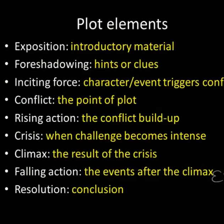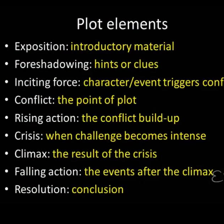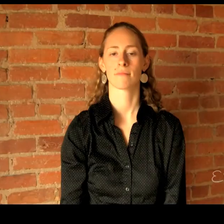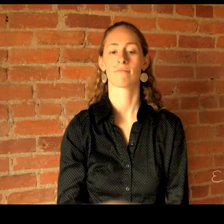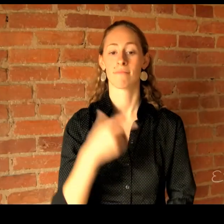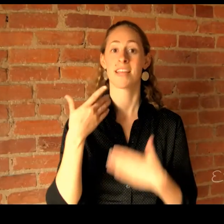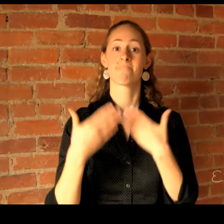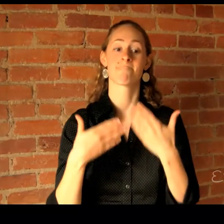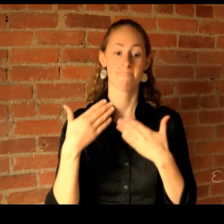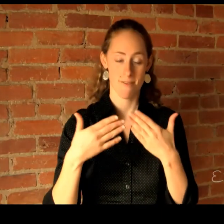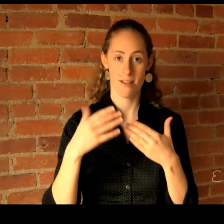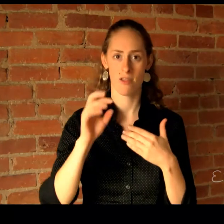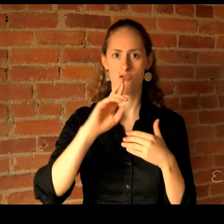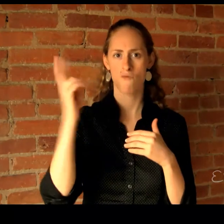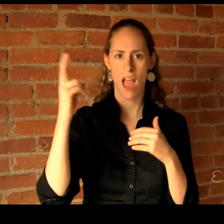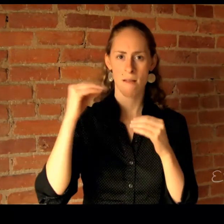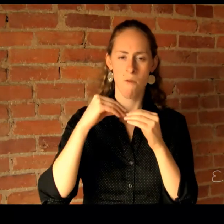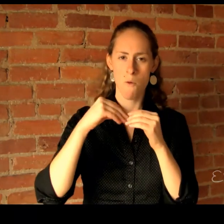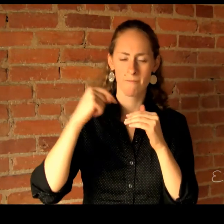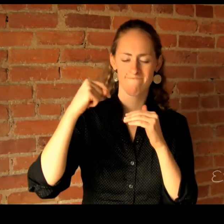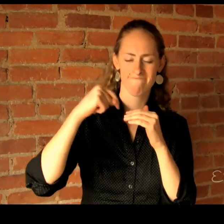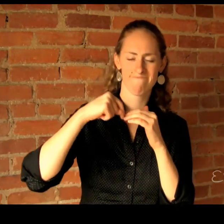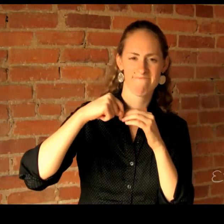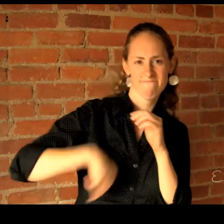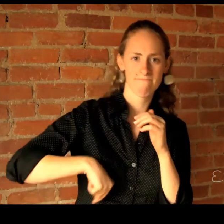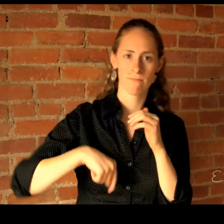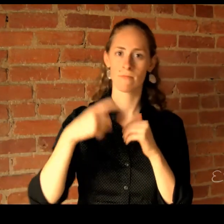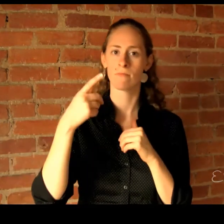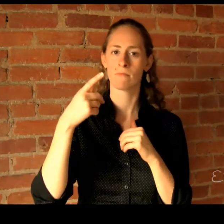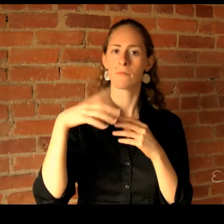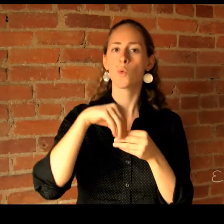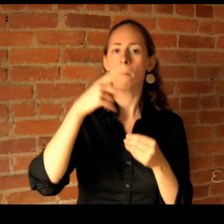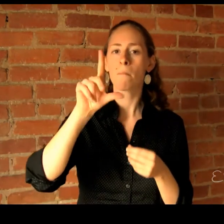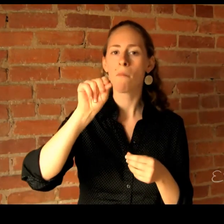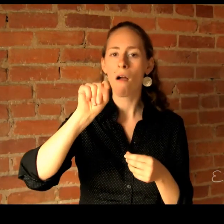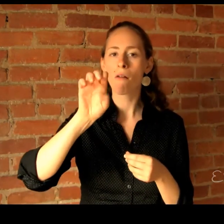It’s also recommended that you create an outline before shooting. Once you are on a roll, do include